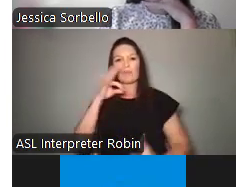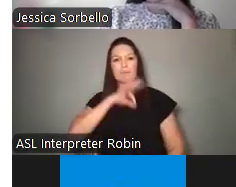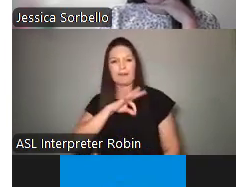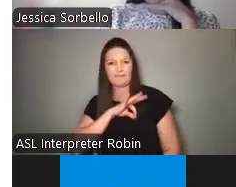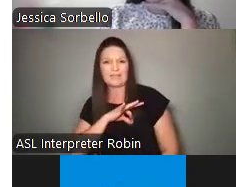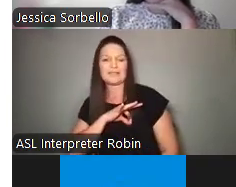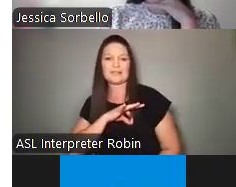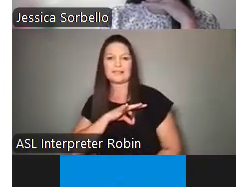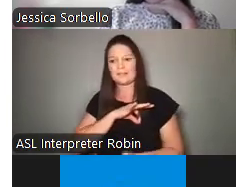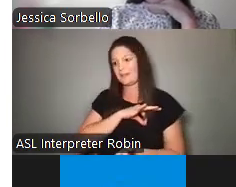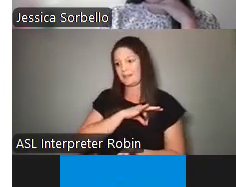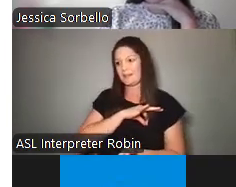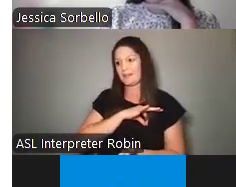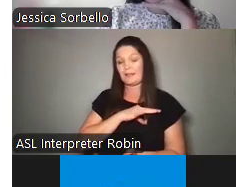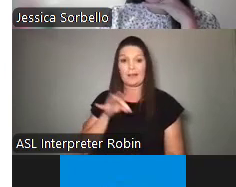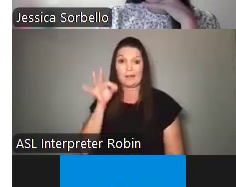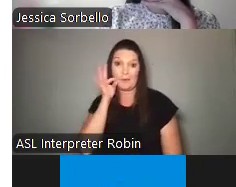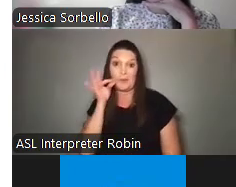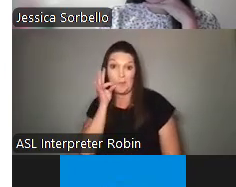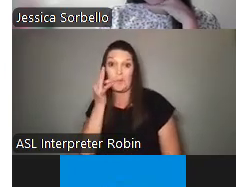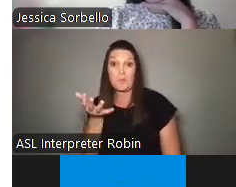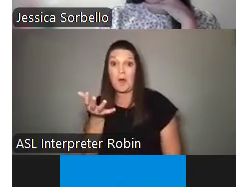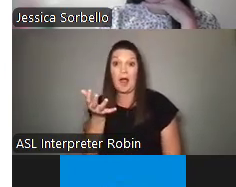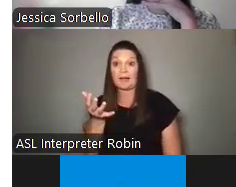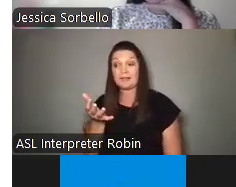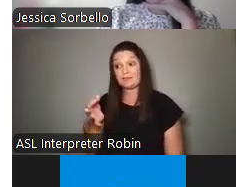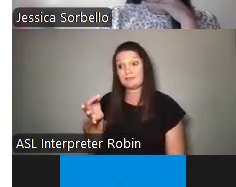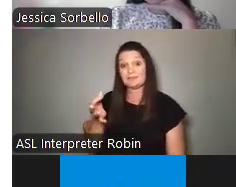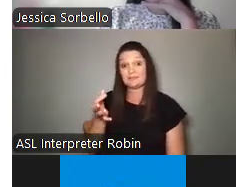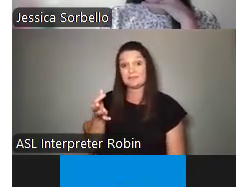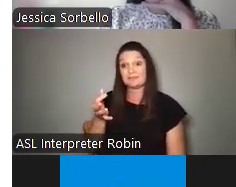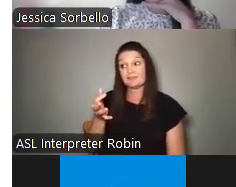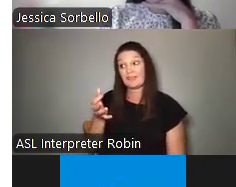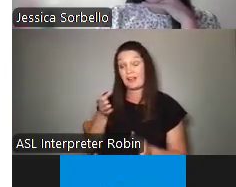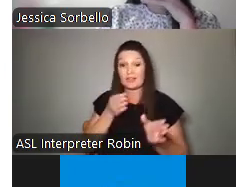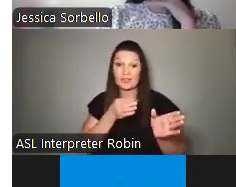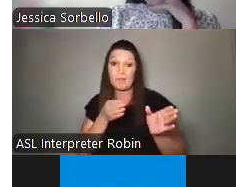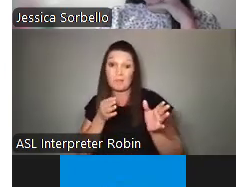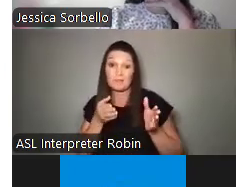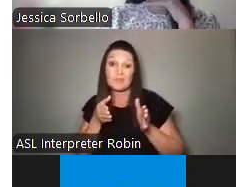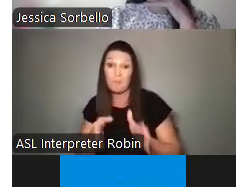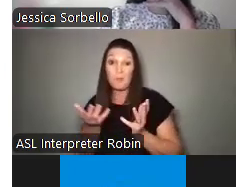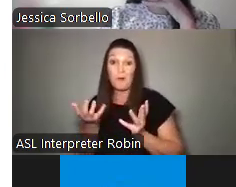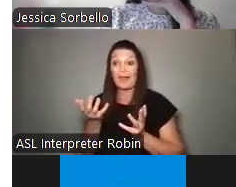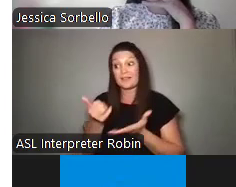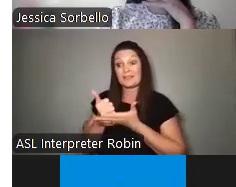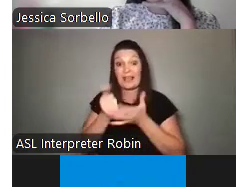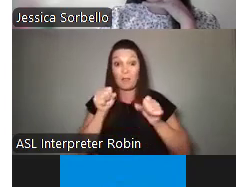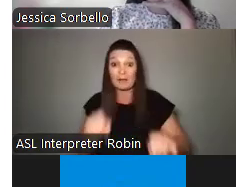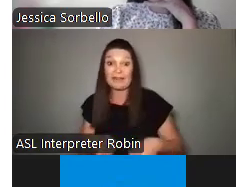around pain management,